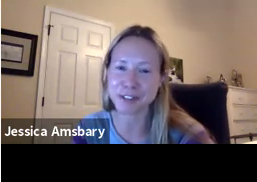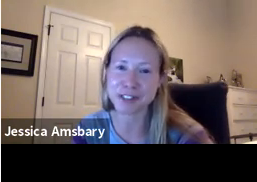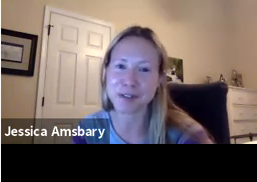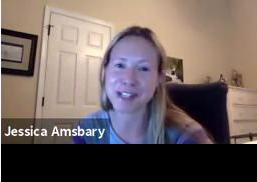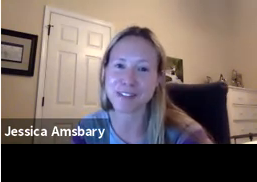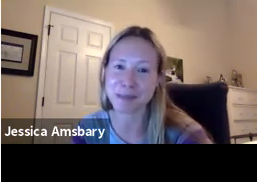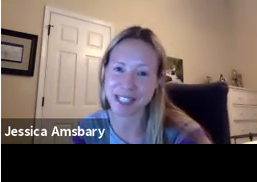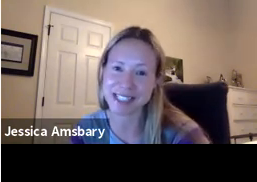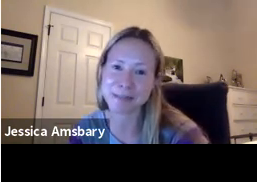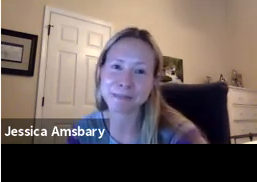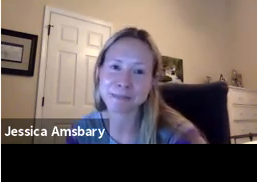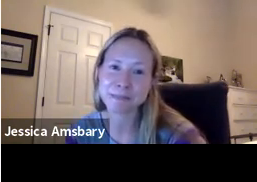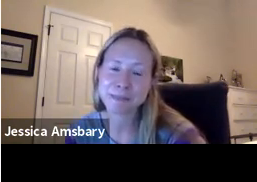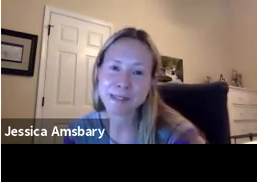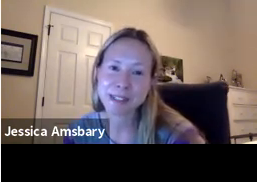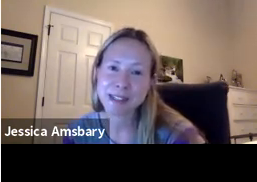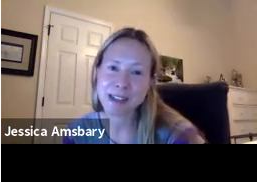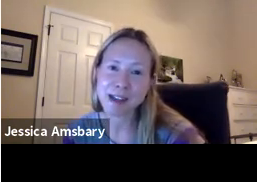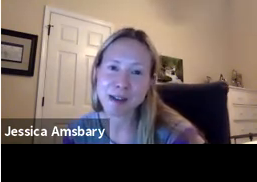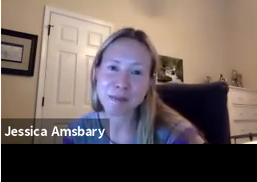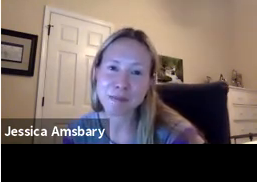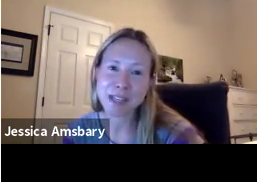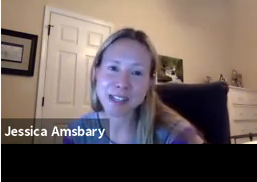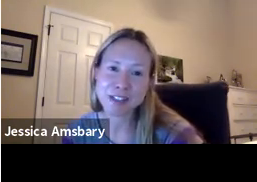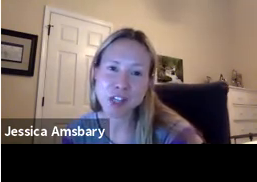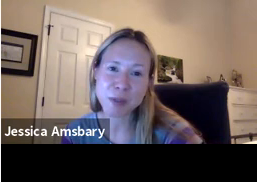for so many families. Hmm.